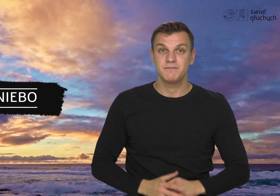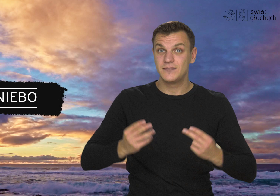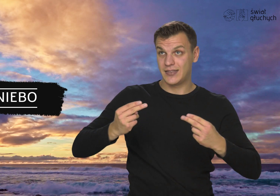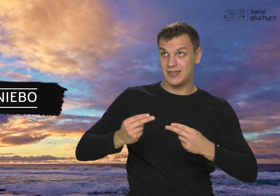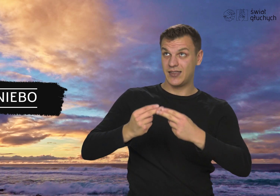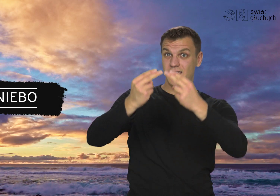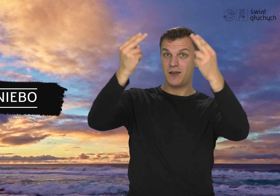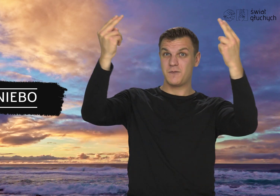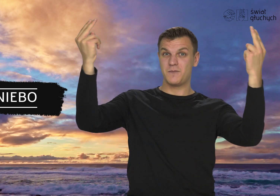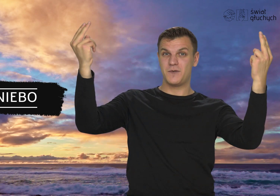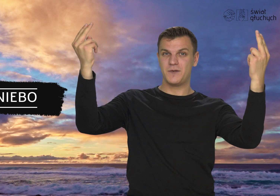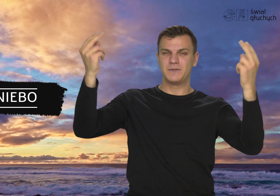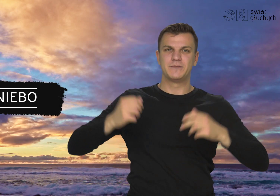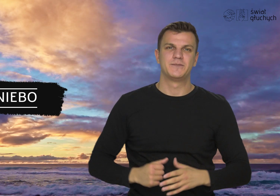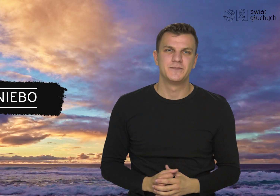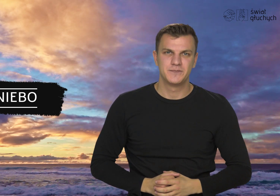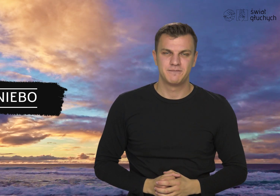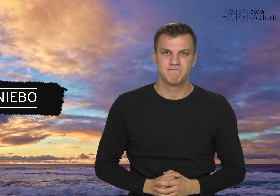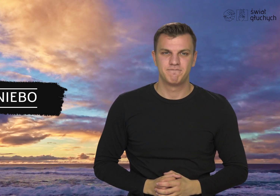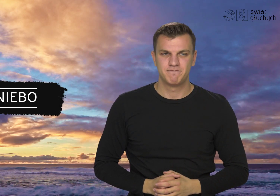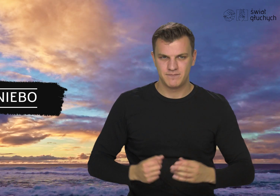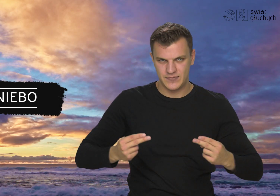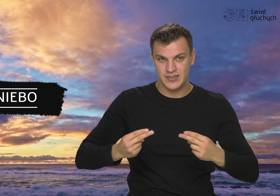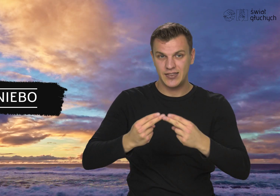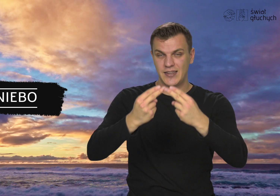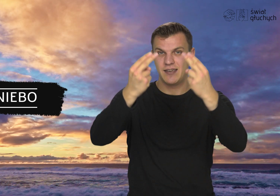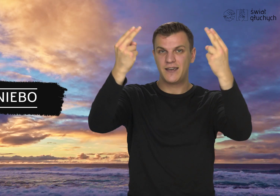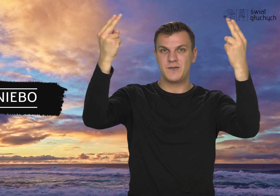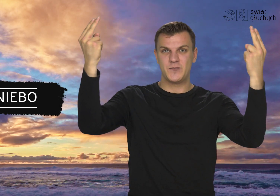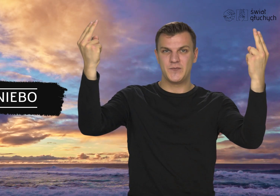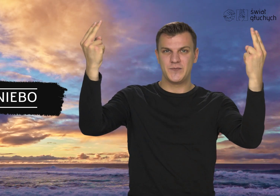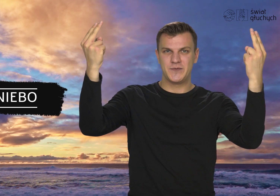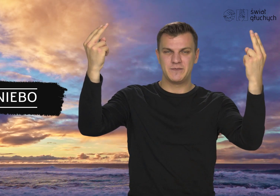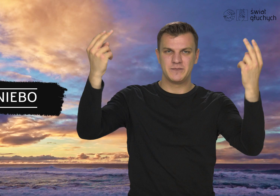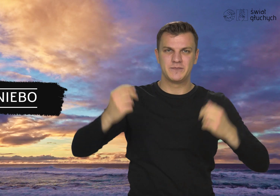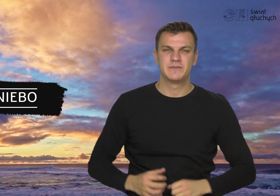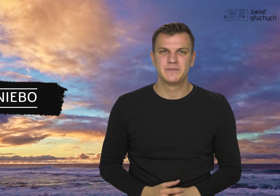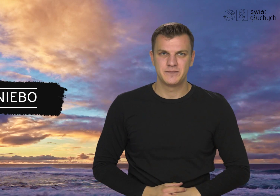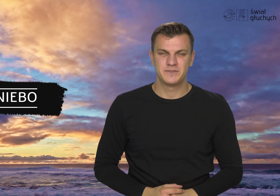SKY.